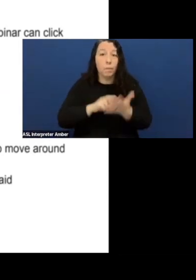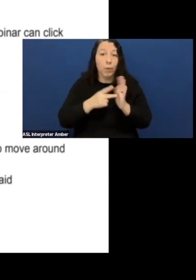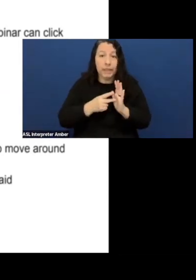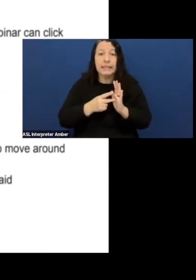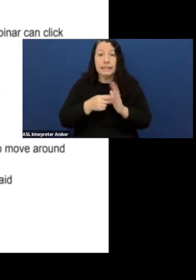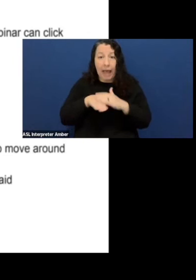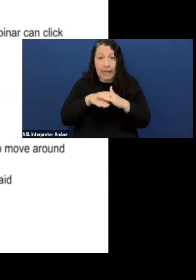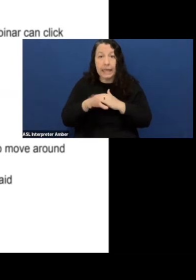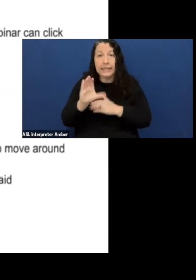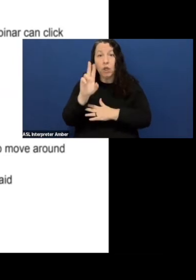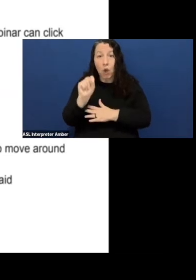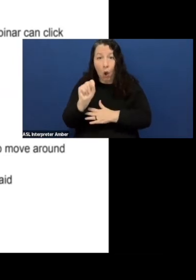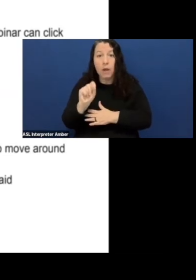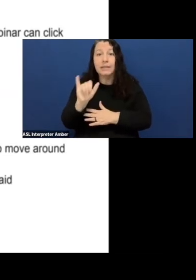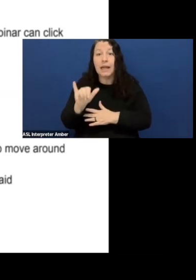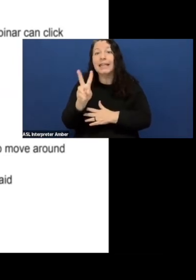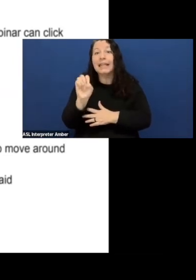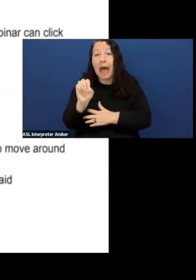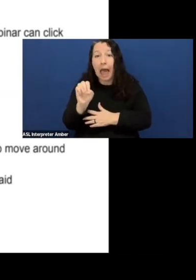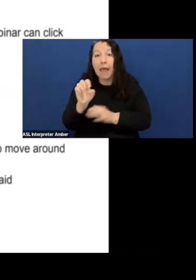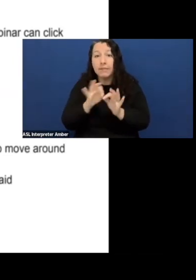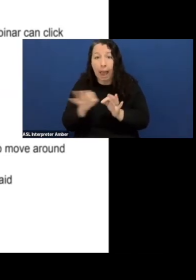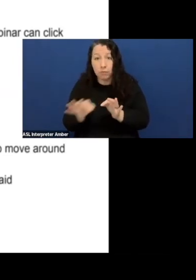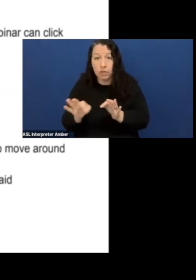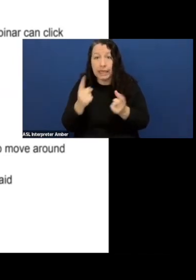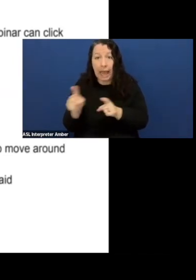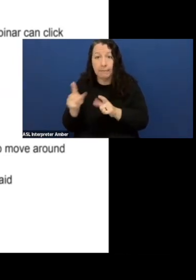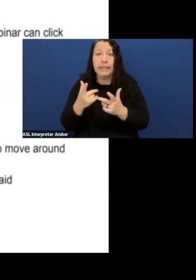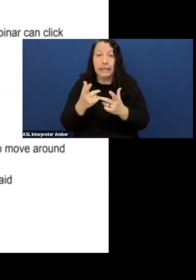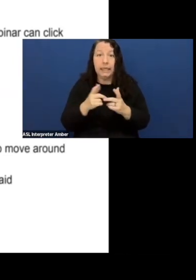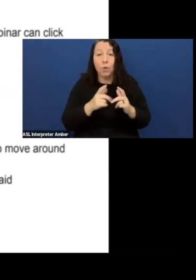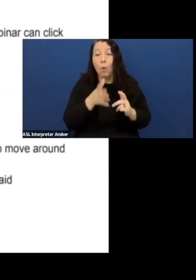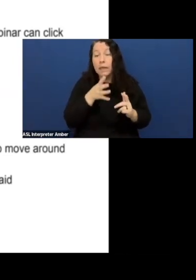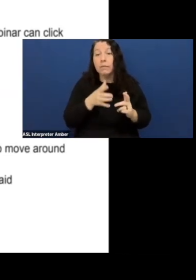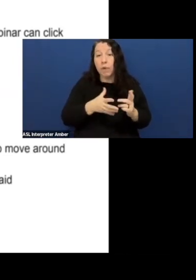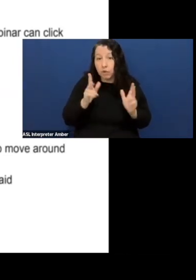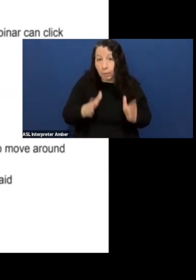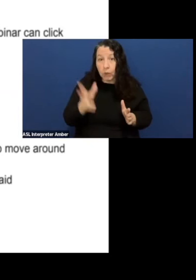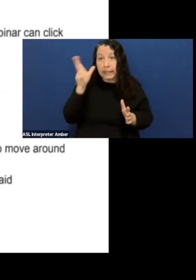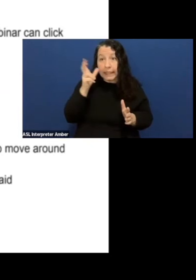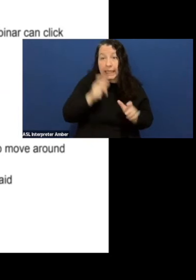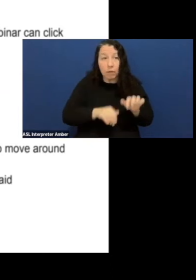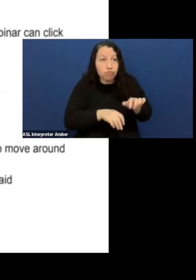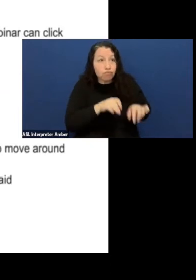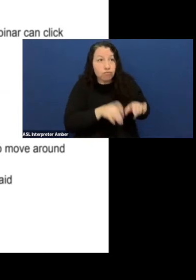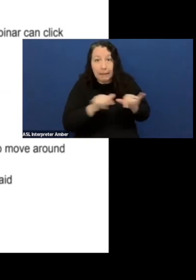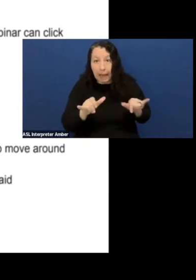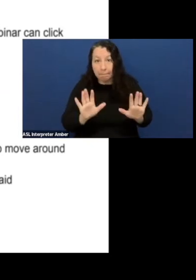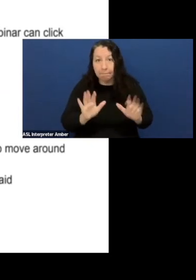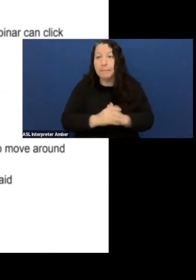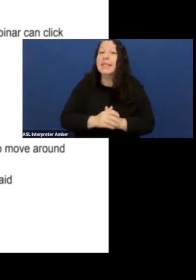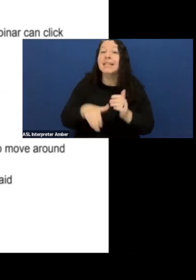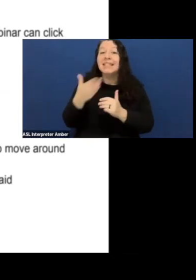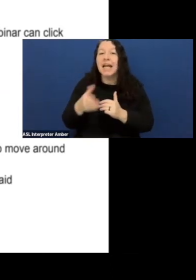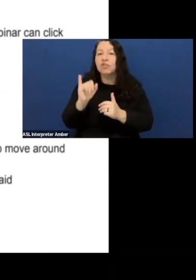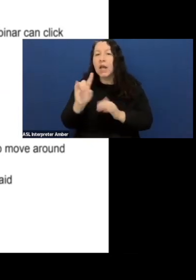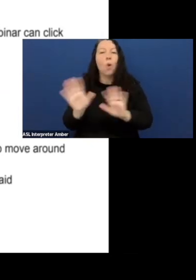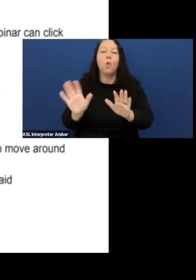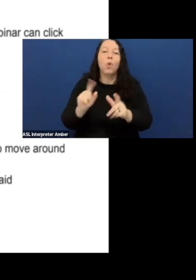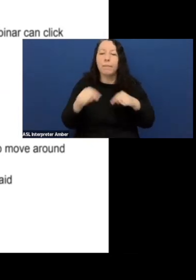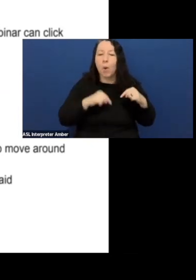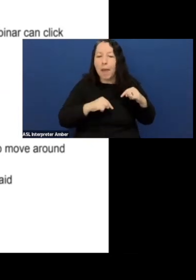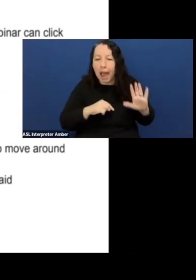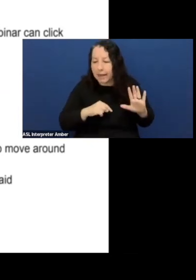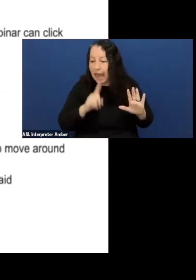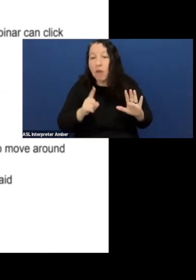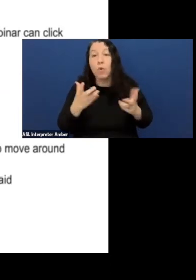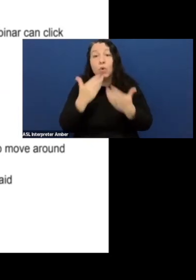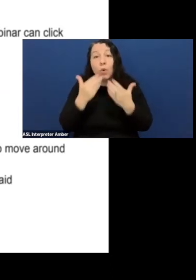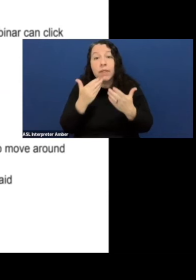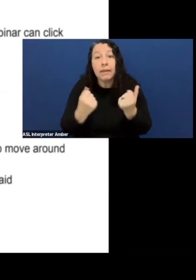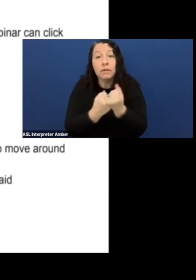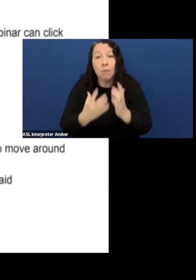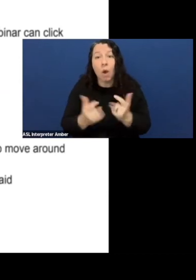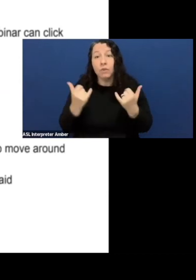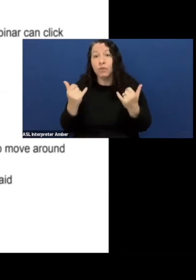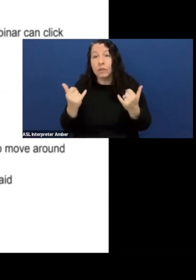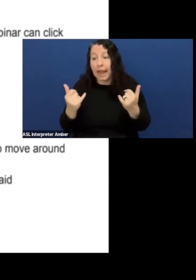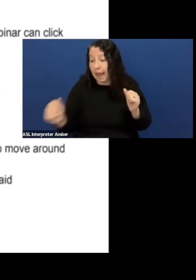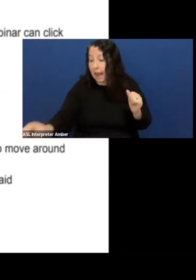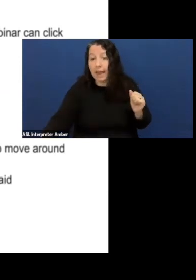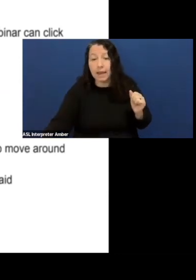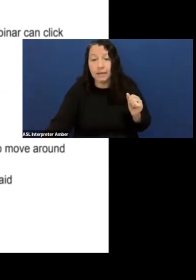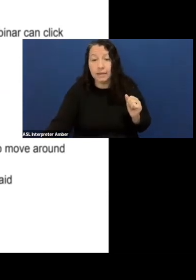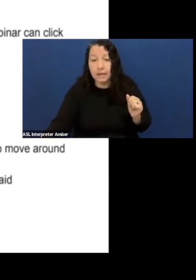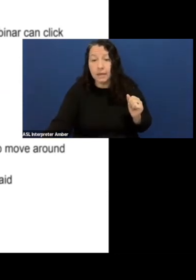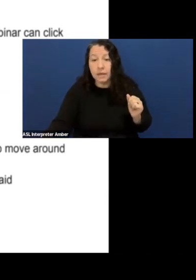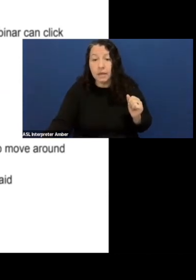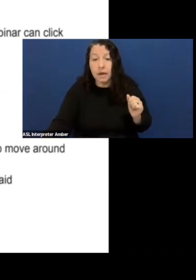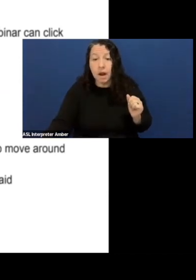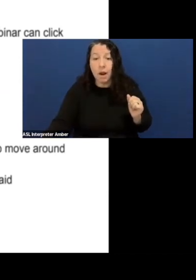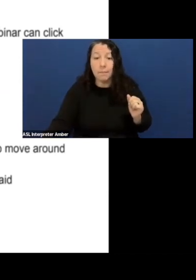link to access the live captioning, and we'll share that with you in a minute.We want to